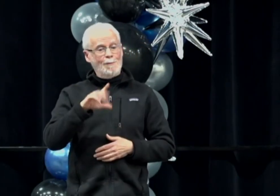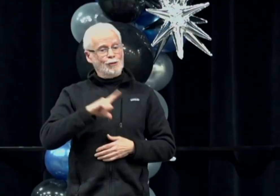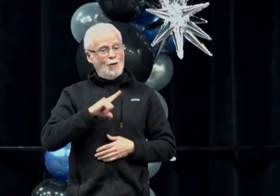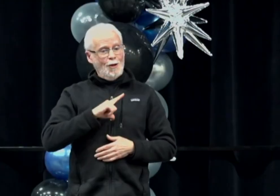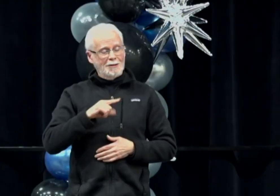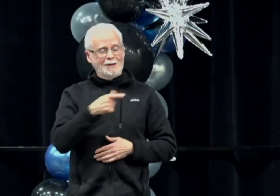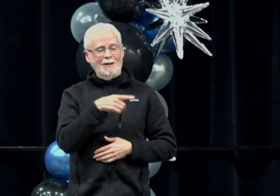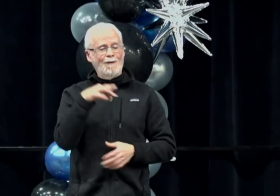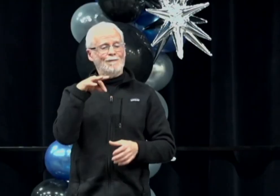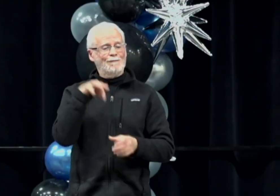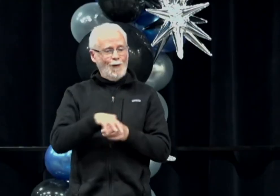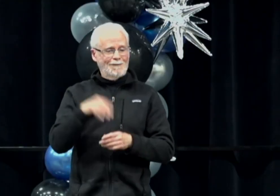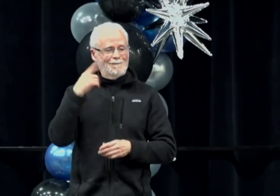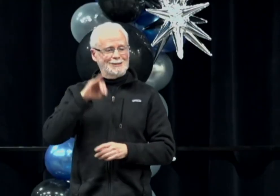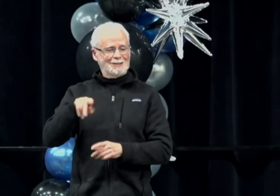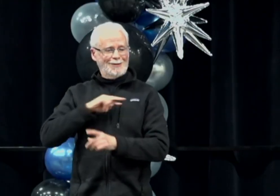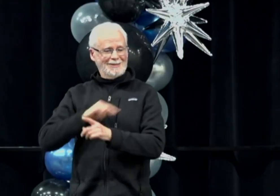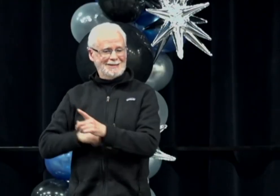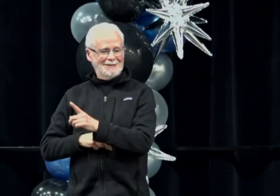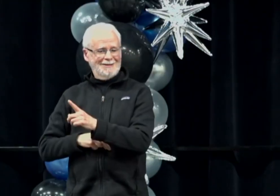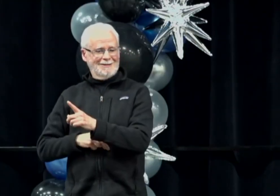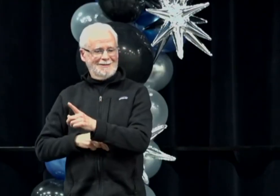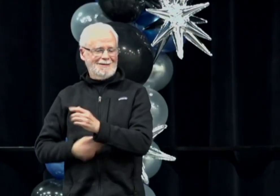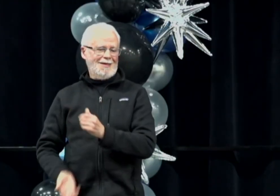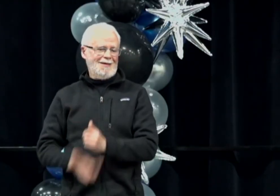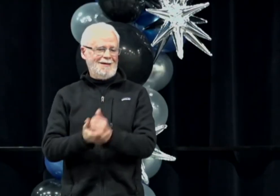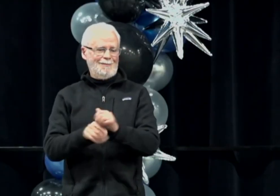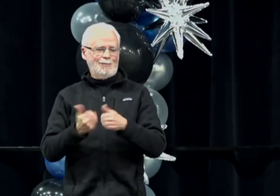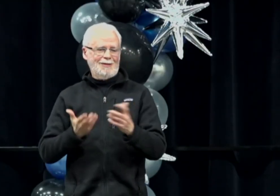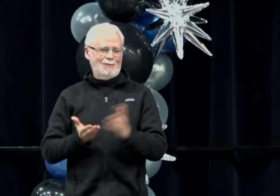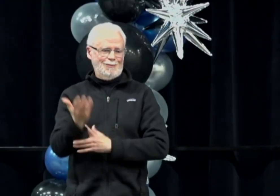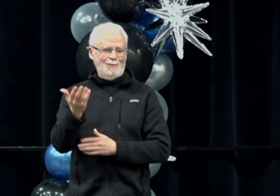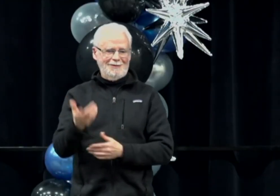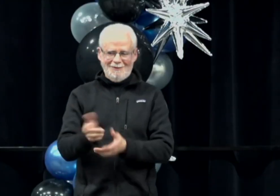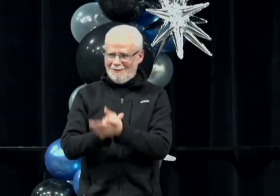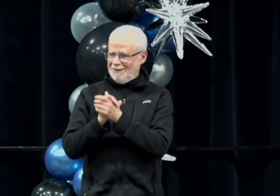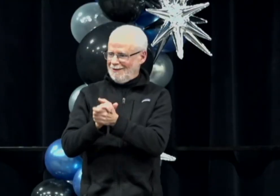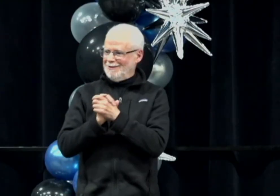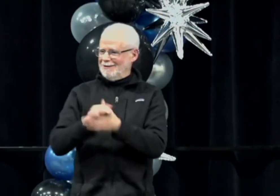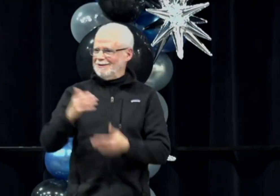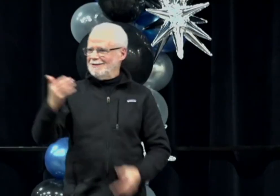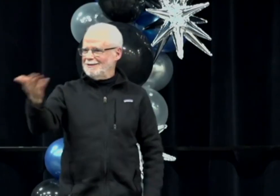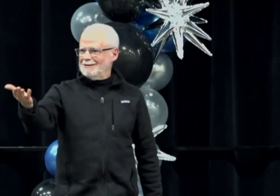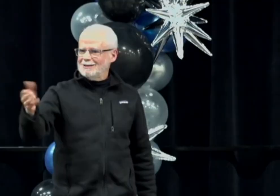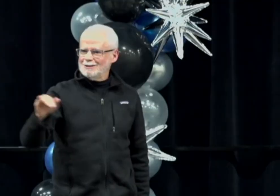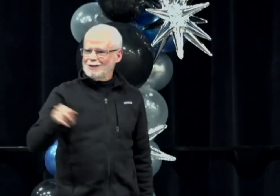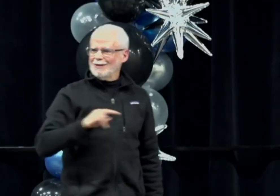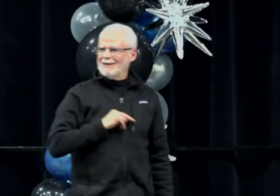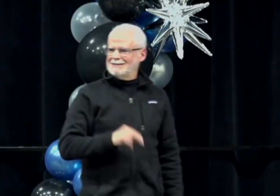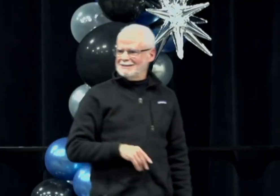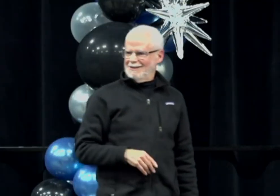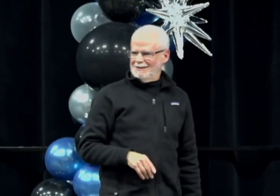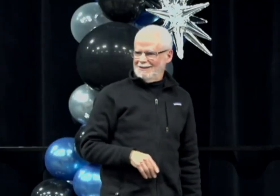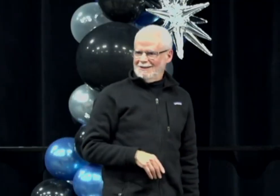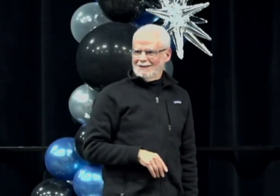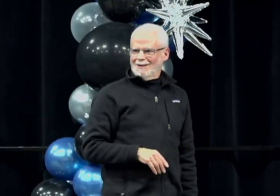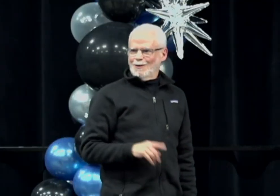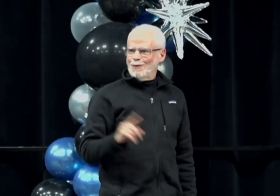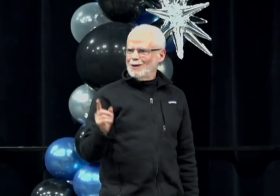this committee. Finally, the vote passed. I later learned that Bob Lauritsen had voted for Jerry.